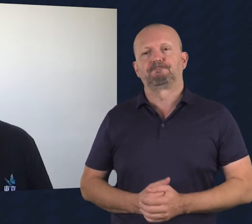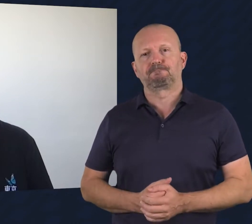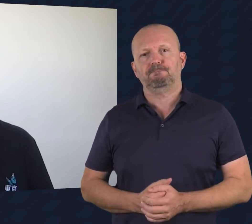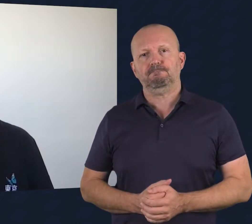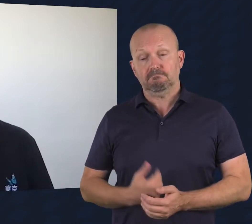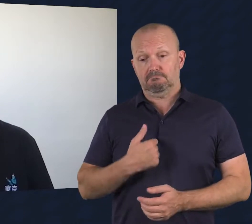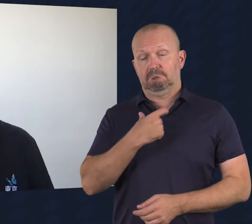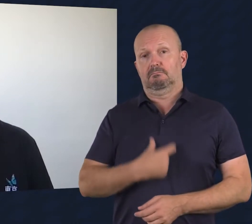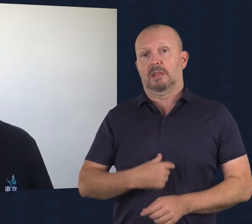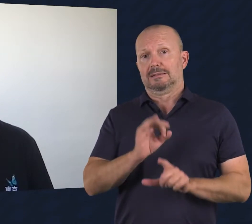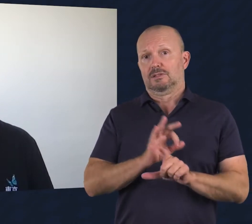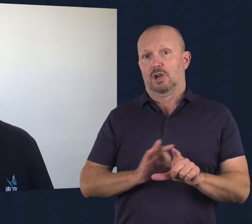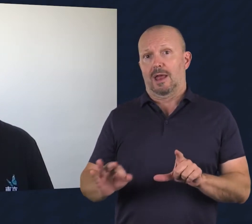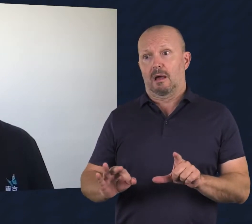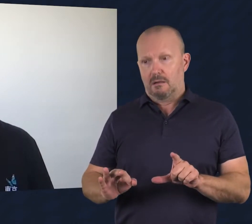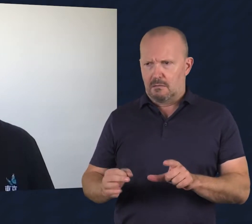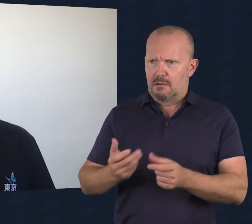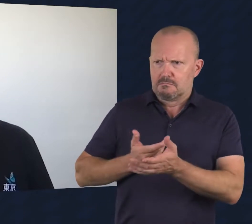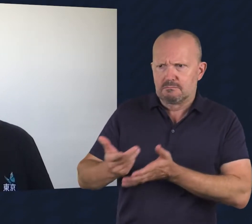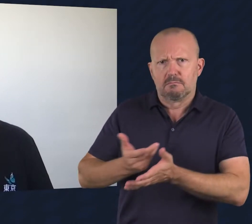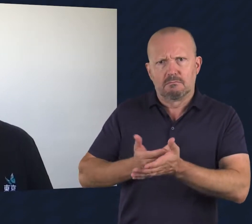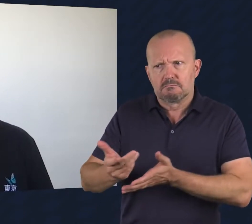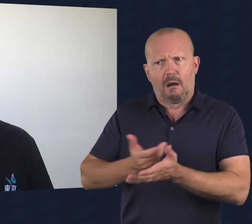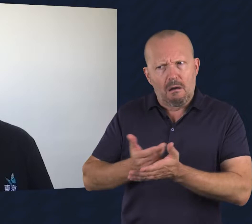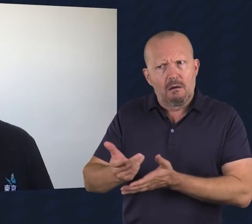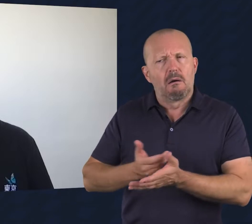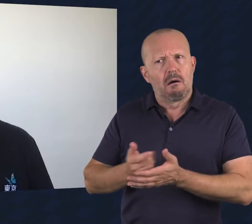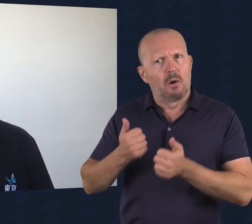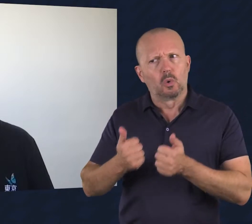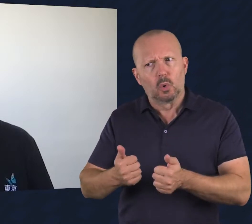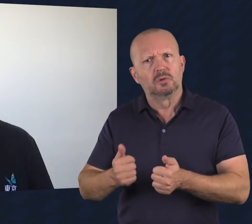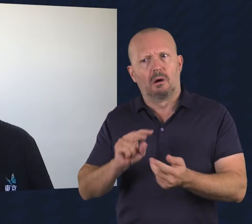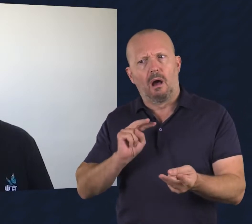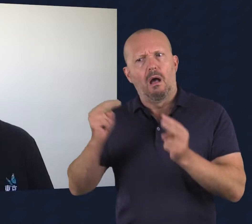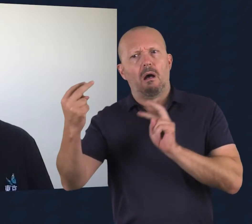As the designer on the project, this gave me a rich perspective of the problems we were trying to solve